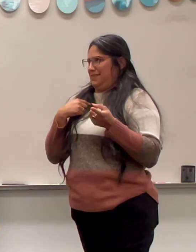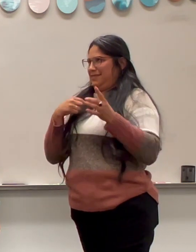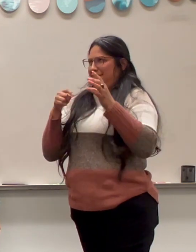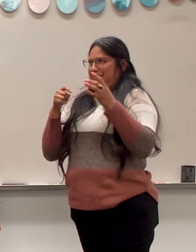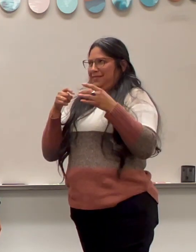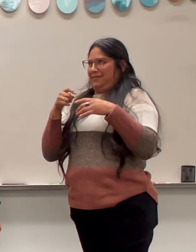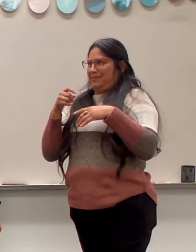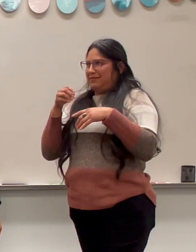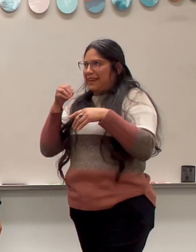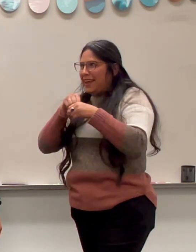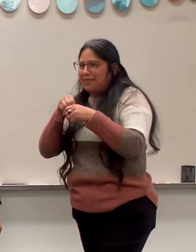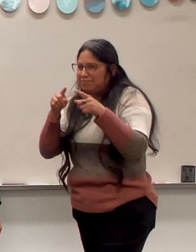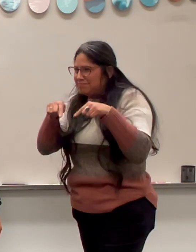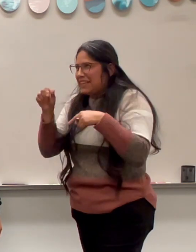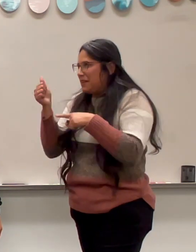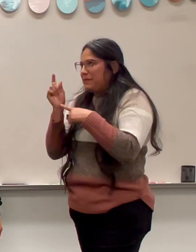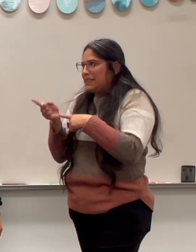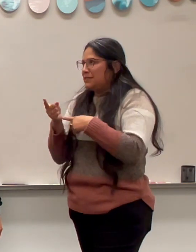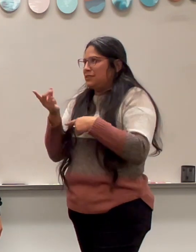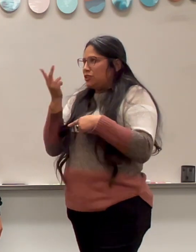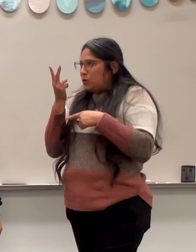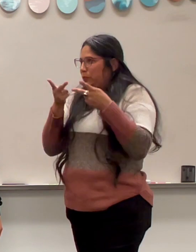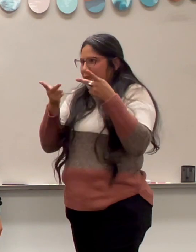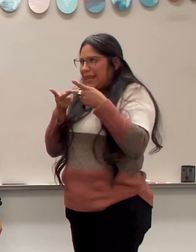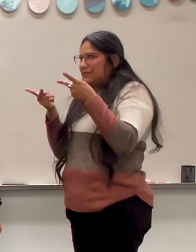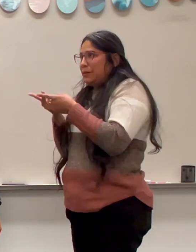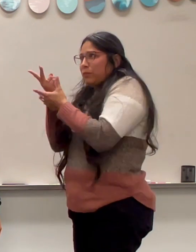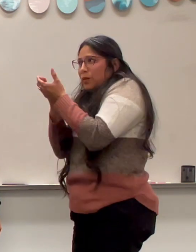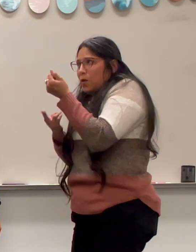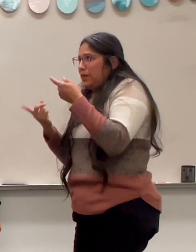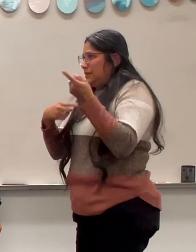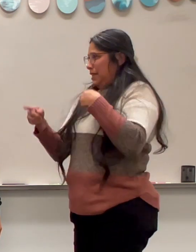is the first time that people are actually signing to me I've had two places that I've